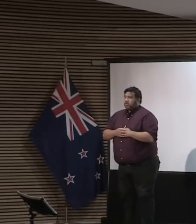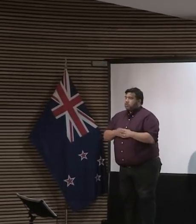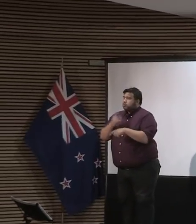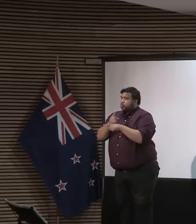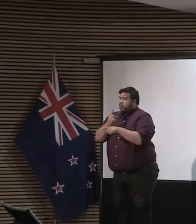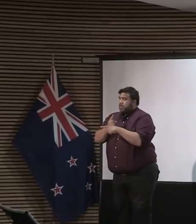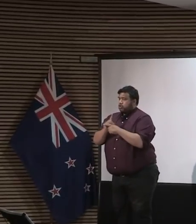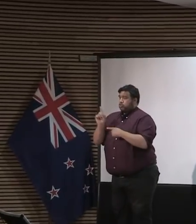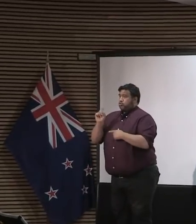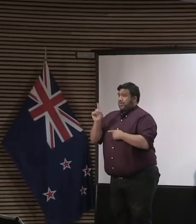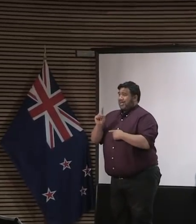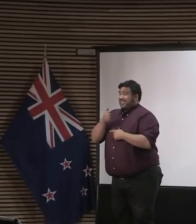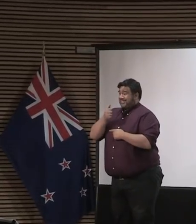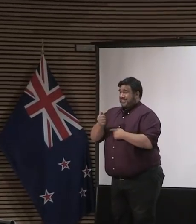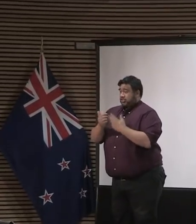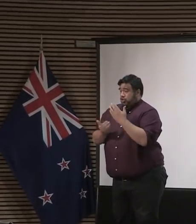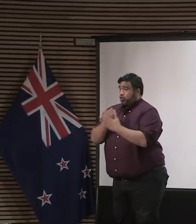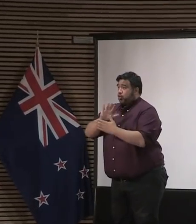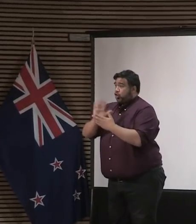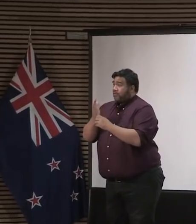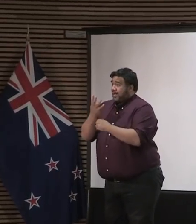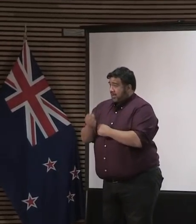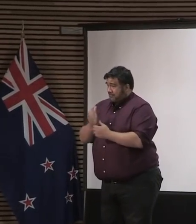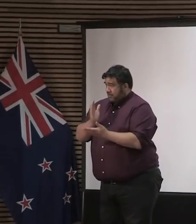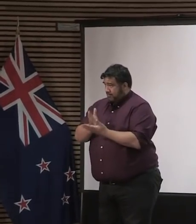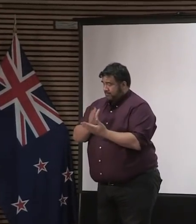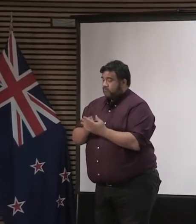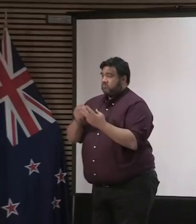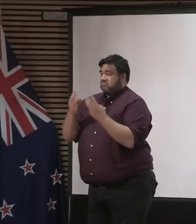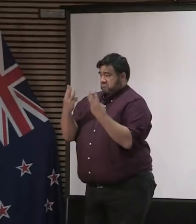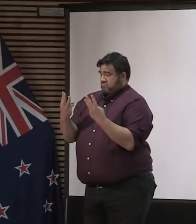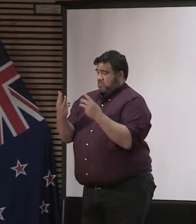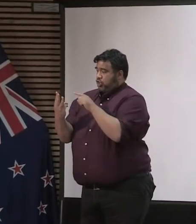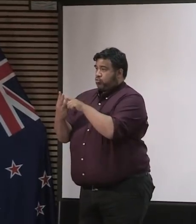amongst our confirmed cases that were connected to overseas travel.